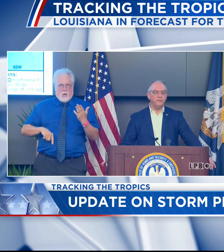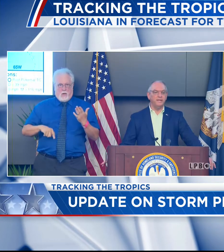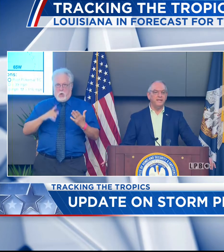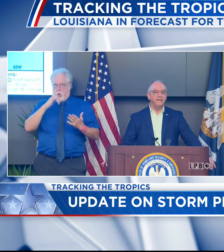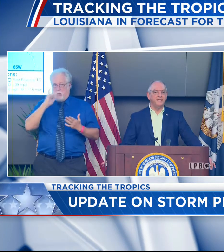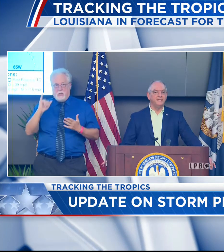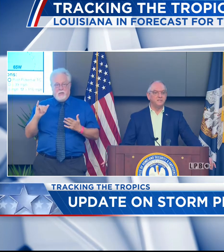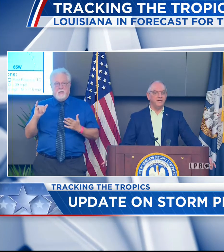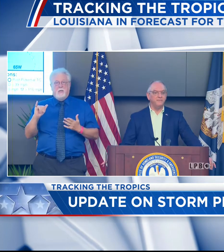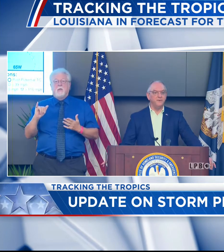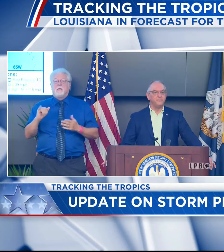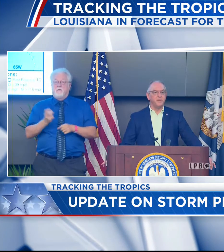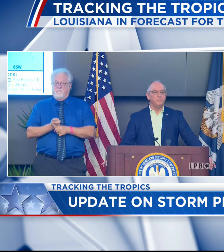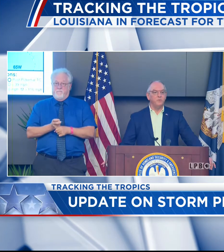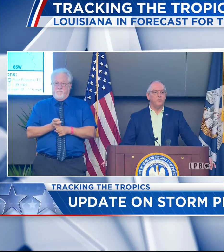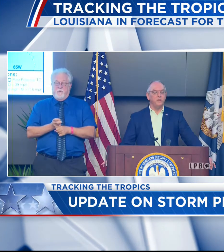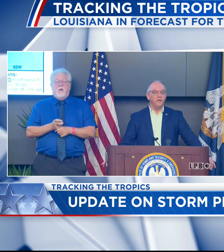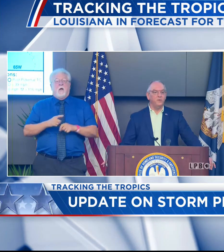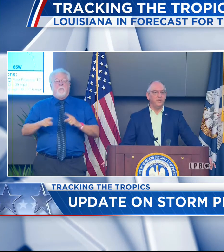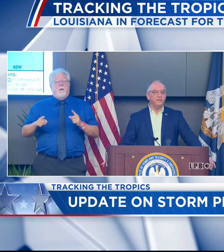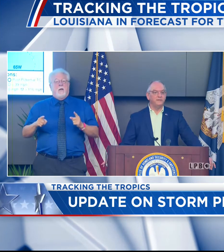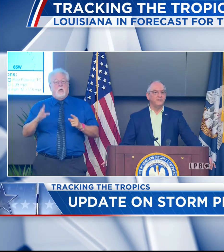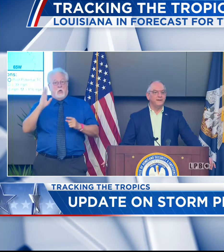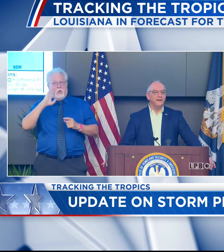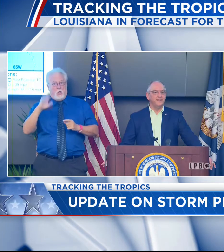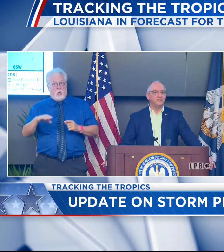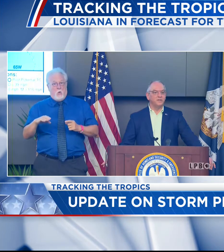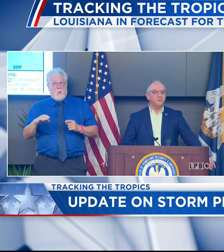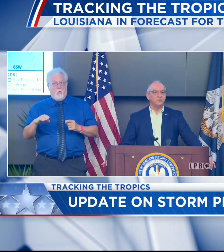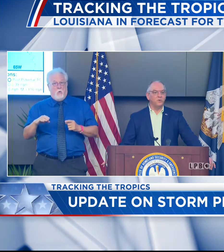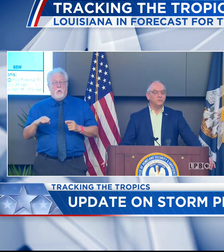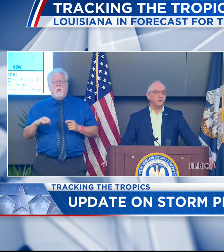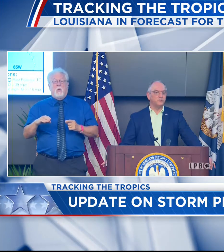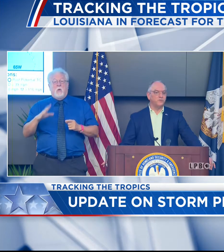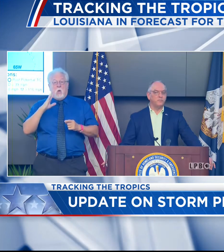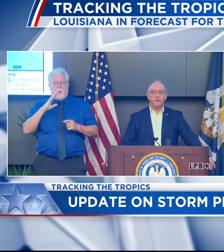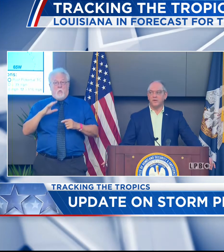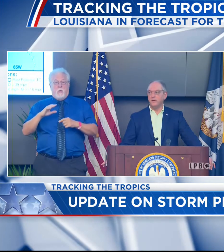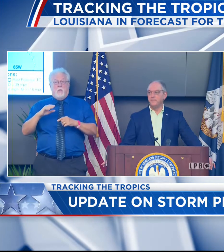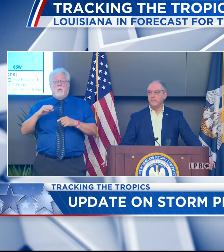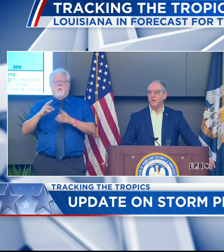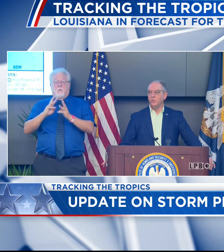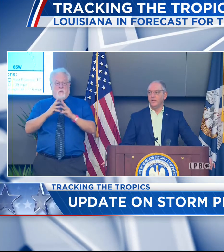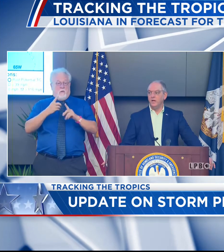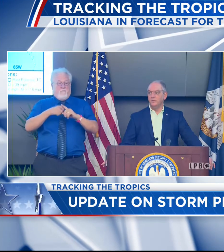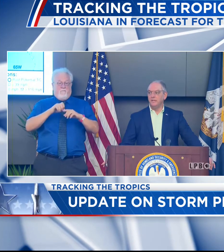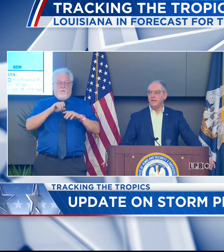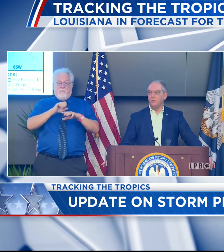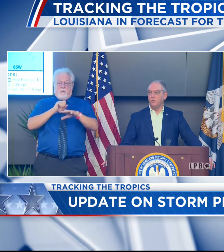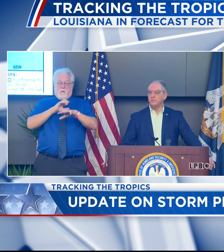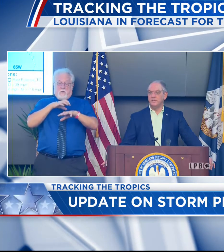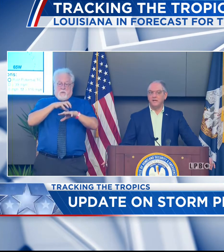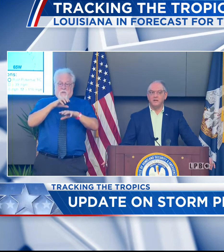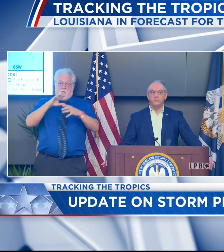SO THIS IS PRIMARILY GOING TO BE A WATER EVENT. AND TRYING TO FIGURE OUT WHAT THAT STORM SURGE IS GOING TO BE IS TOUGH!